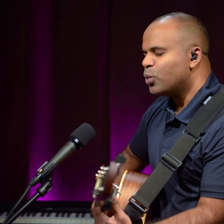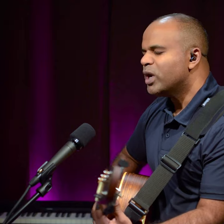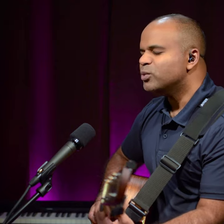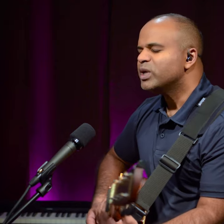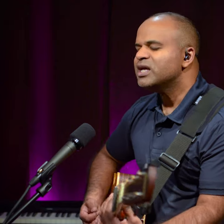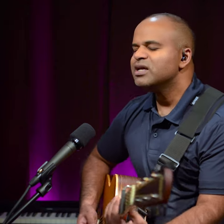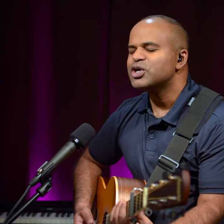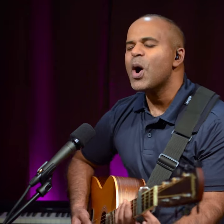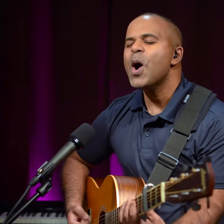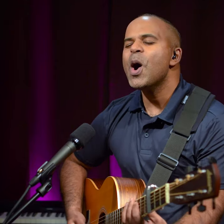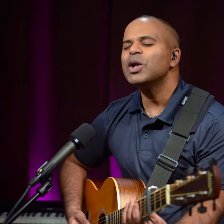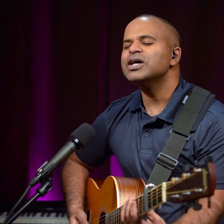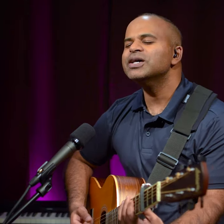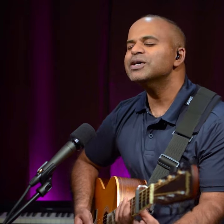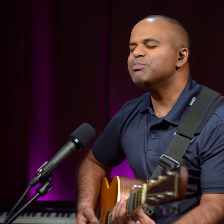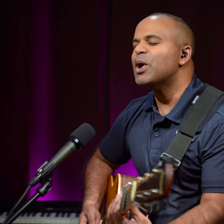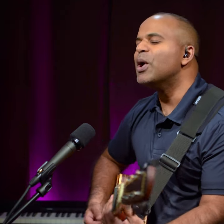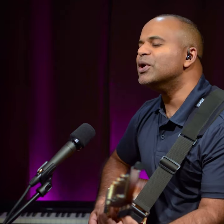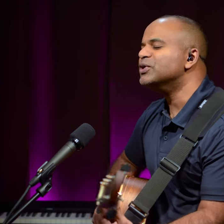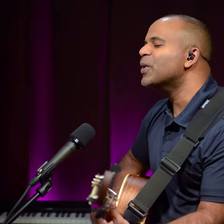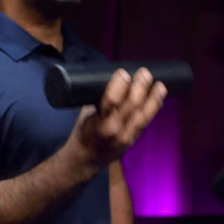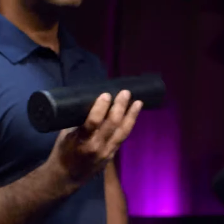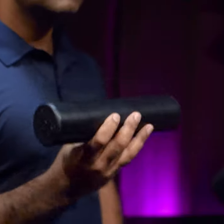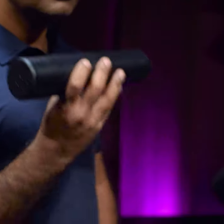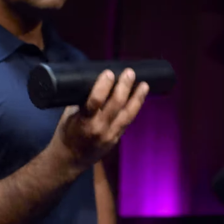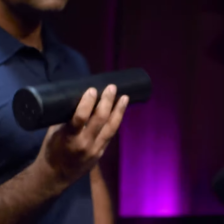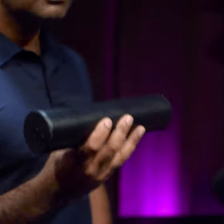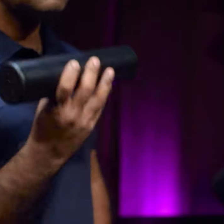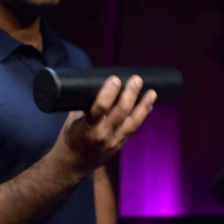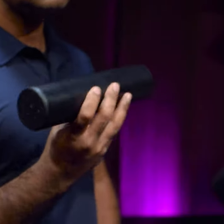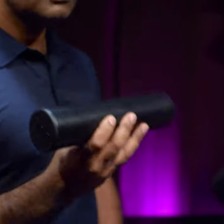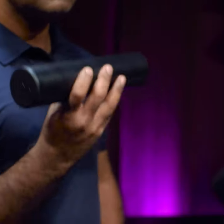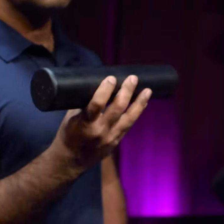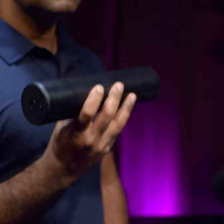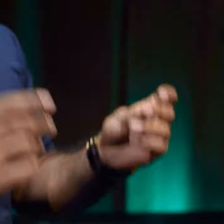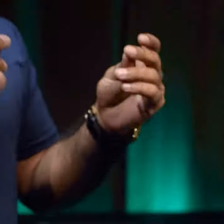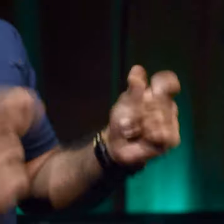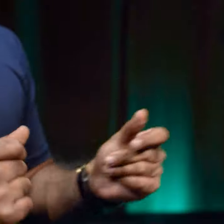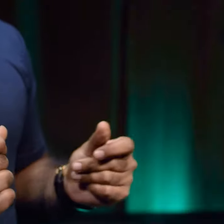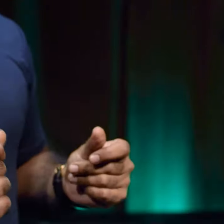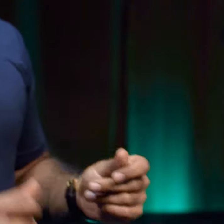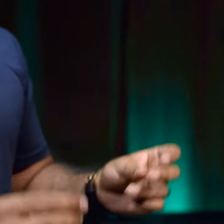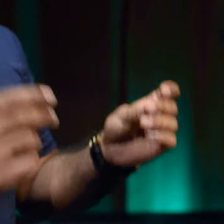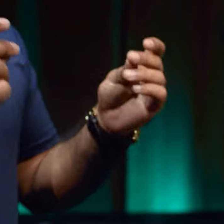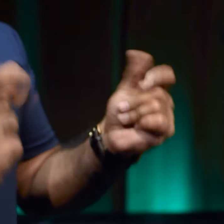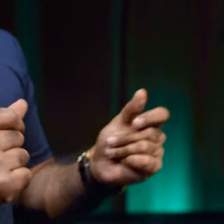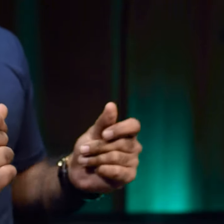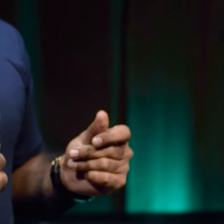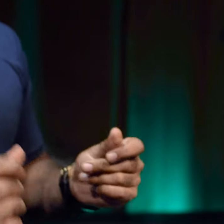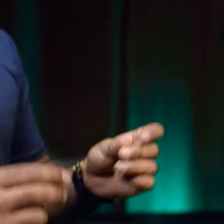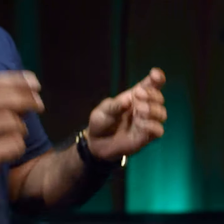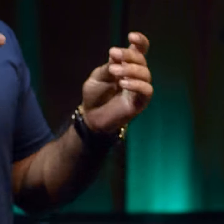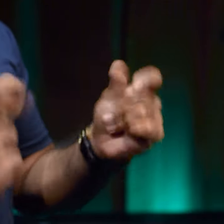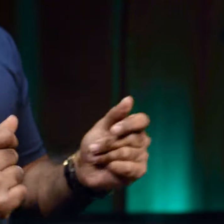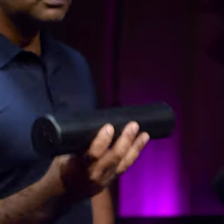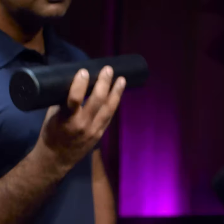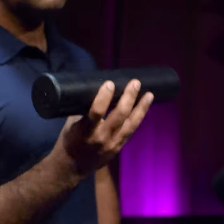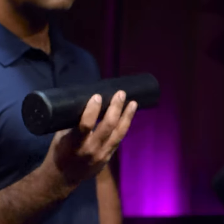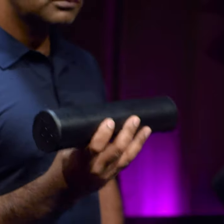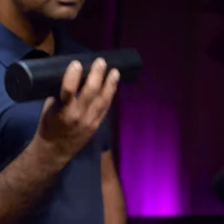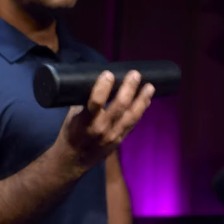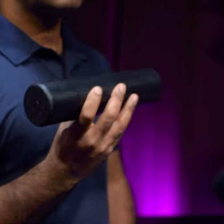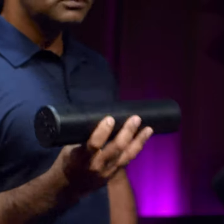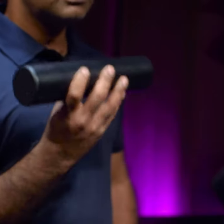When we call upon Your name You will answer You will save